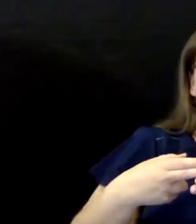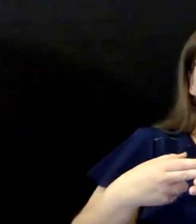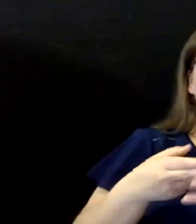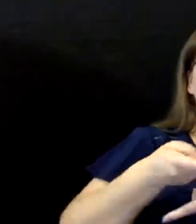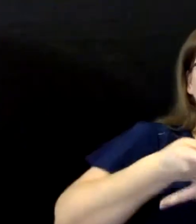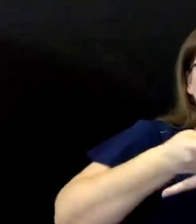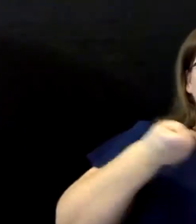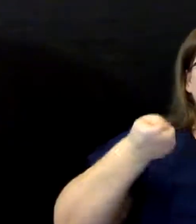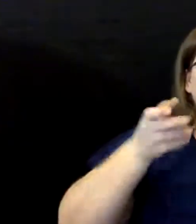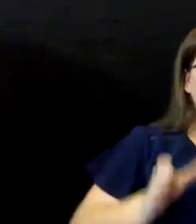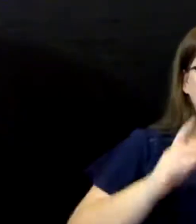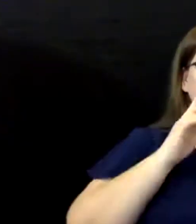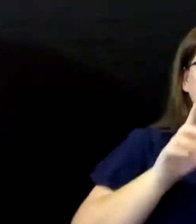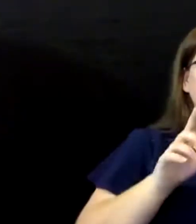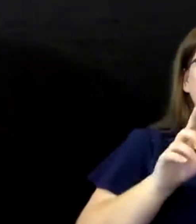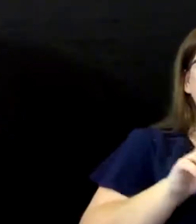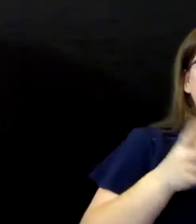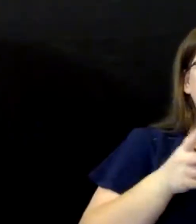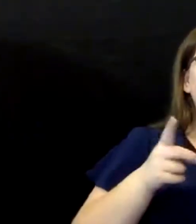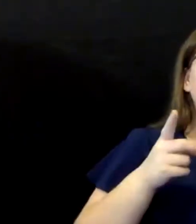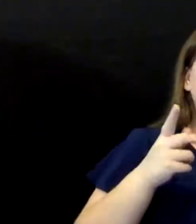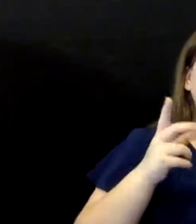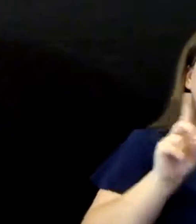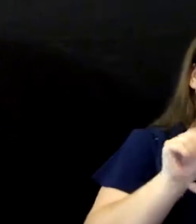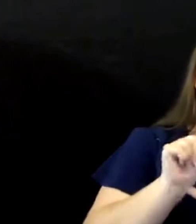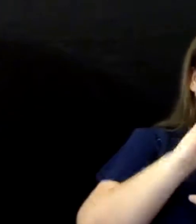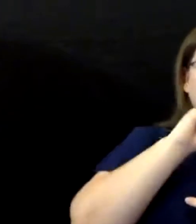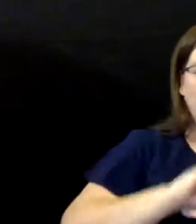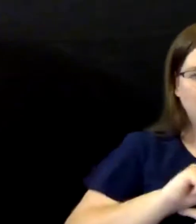Department of Disabilities, Aging, and Independent Living on March 14th, so